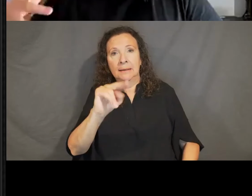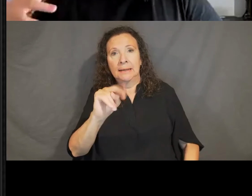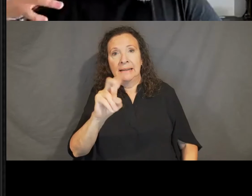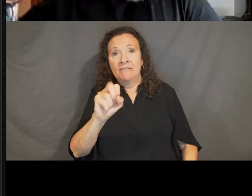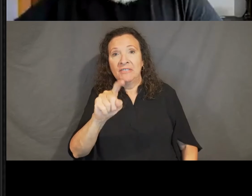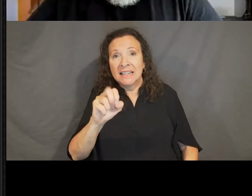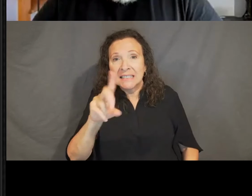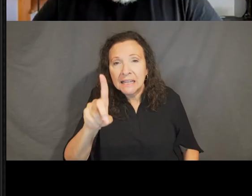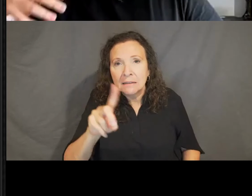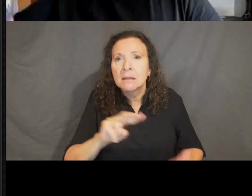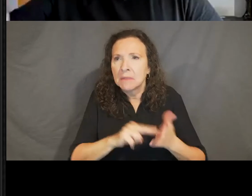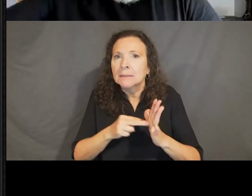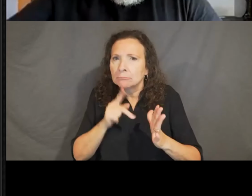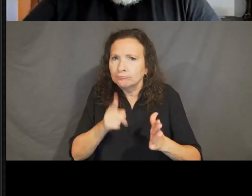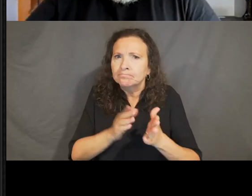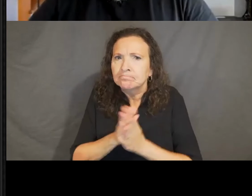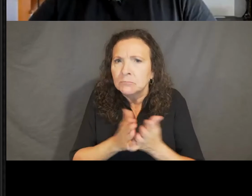You know the techniques.